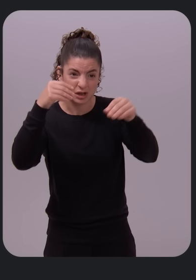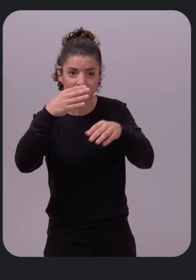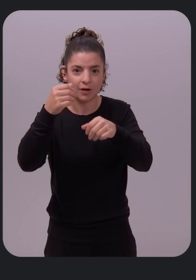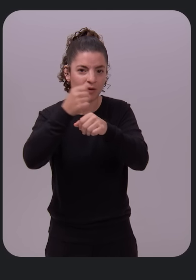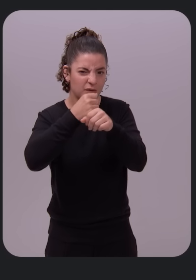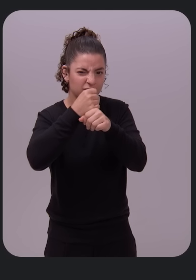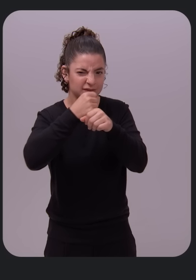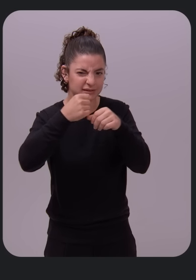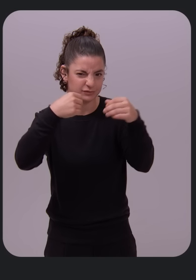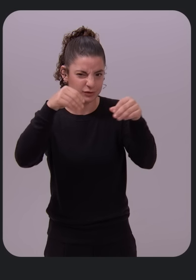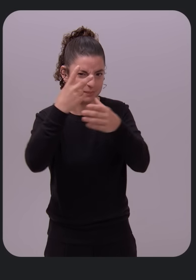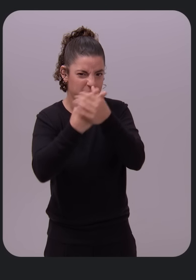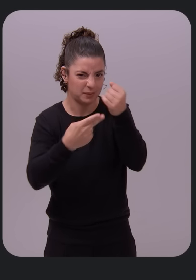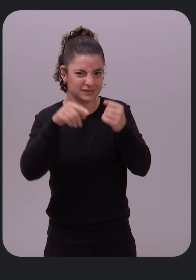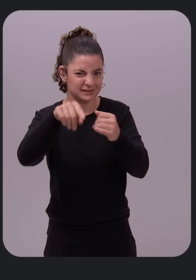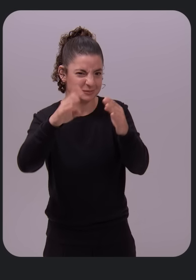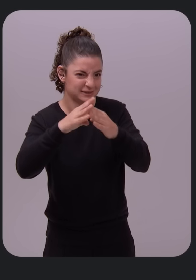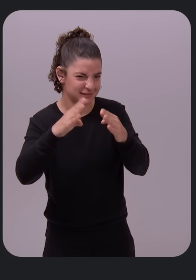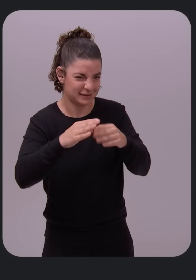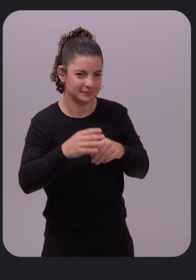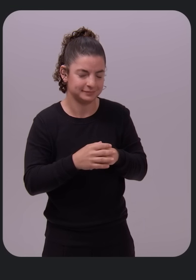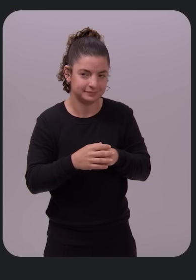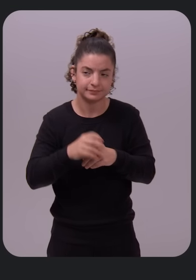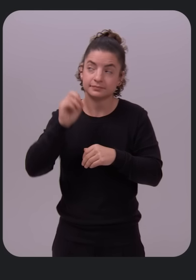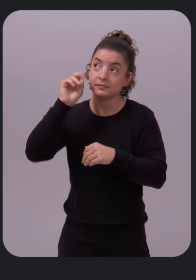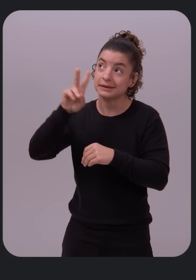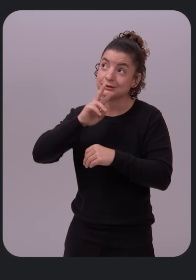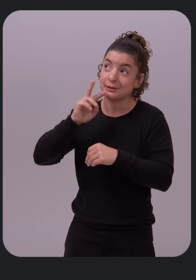Hmm, OK. Gemini, show me what it would take to walk here.